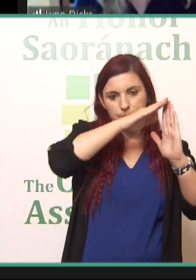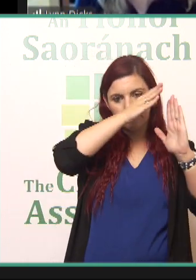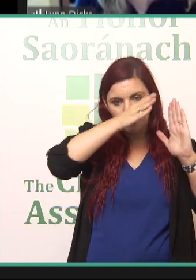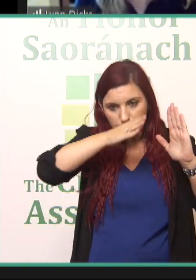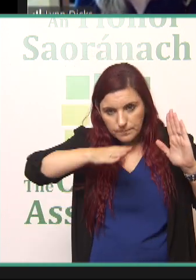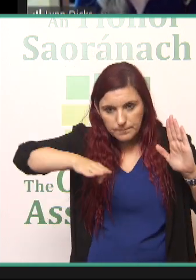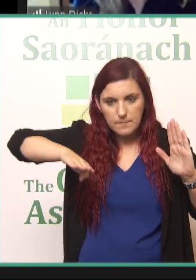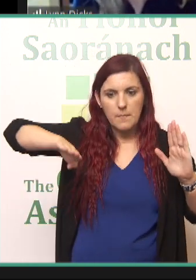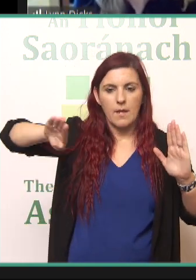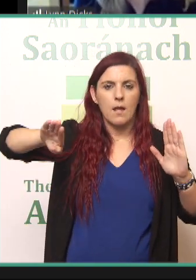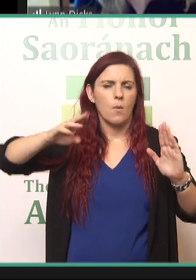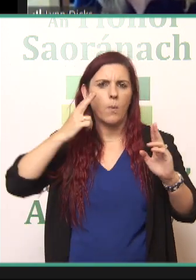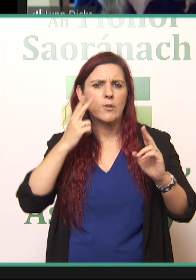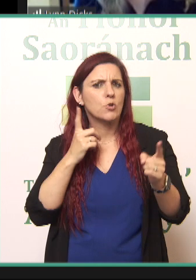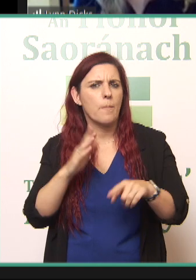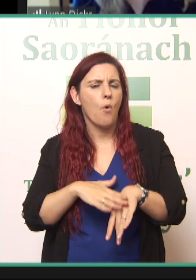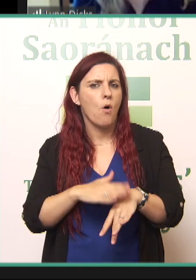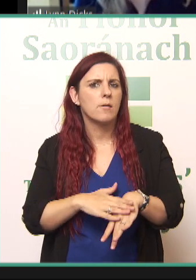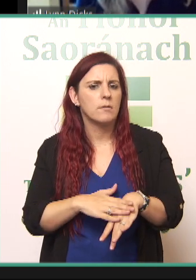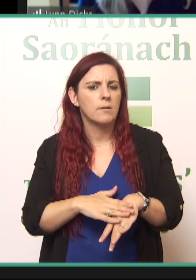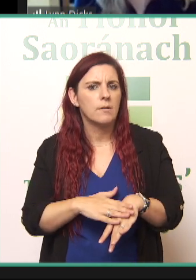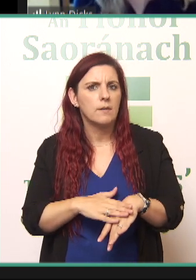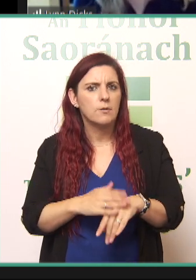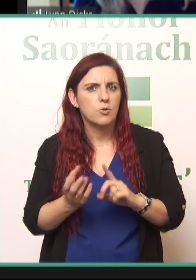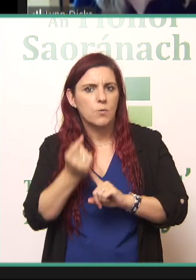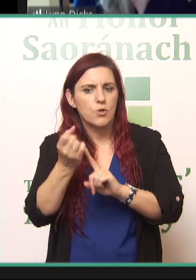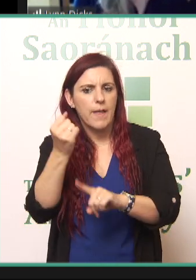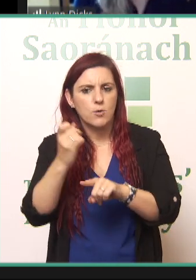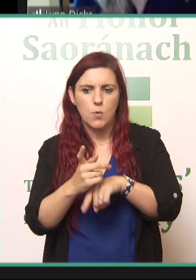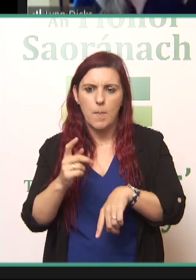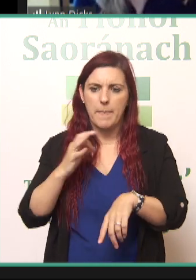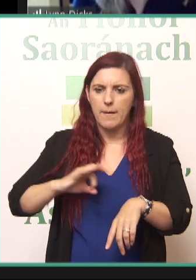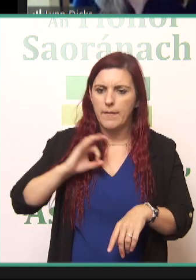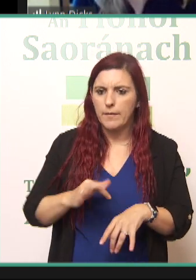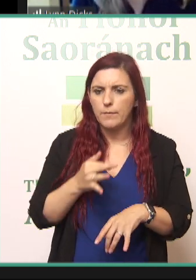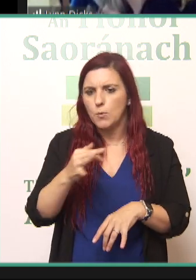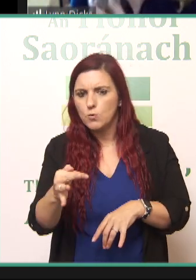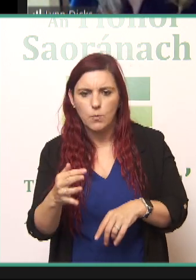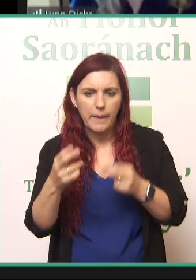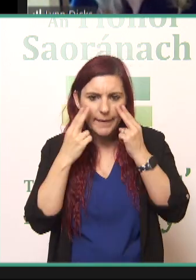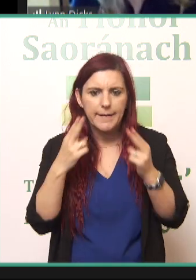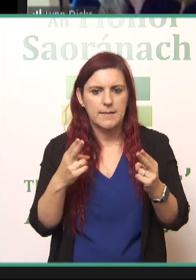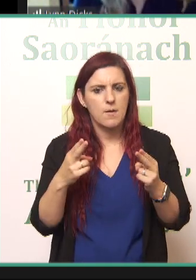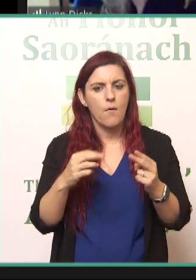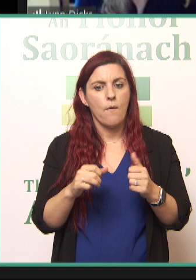everywhere we need to do more than that in order to bend the curve we need to First increase those